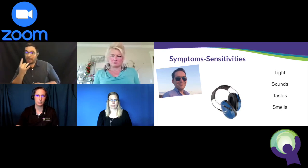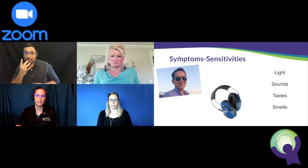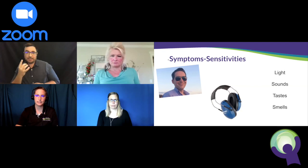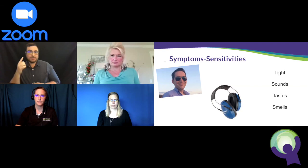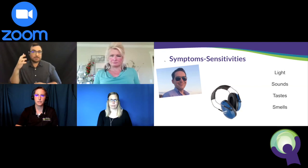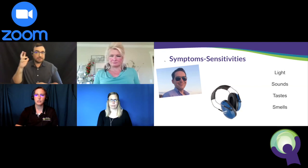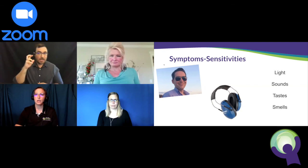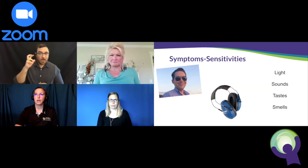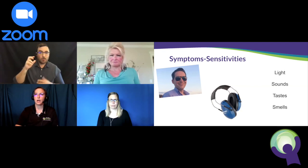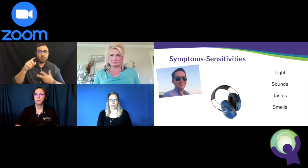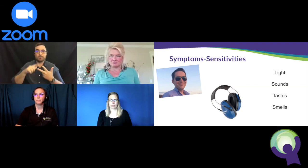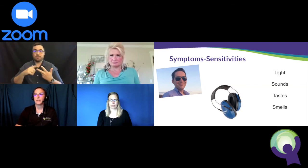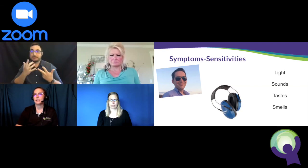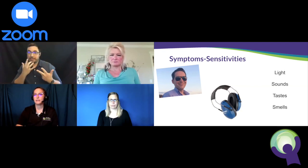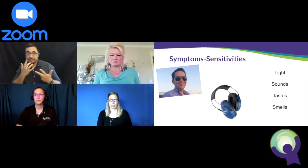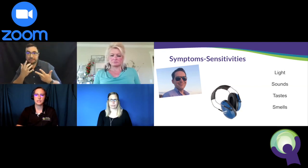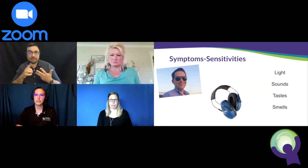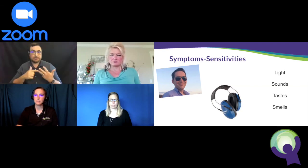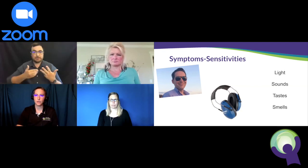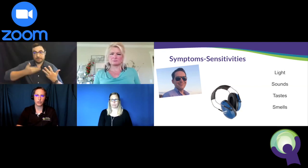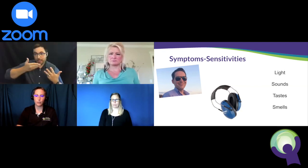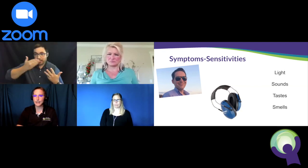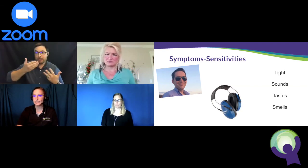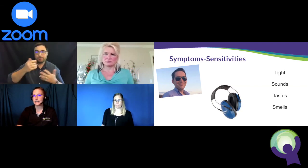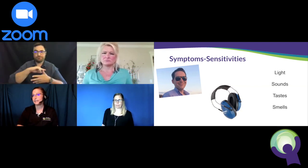and it can be in varying ways. It doesn't